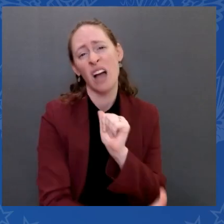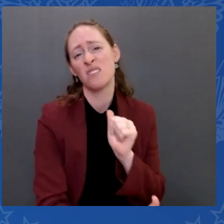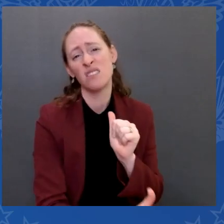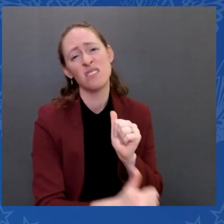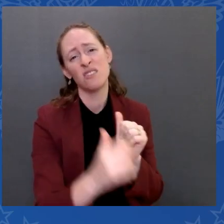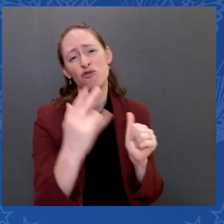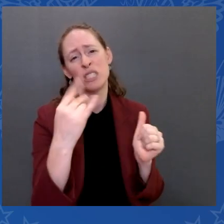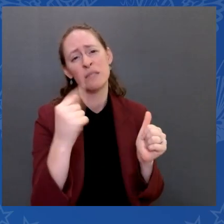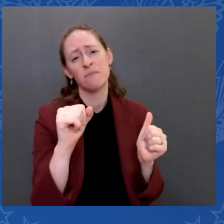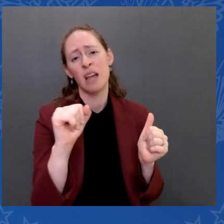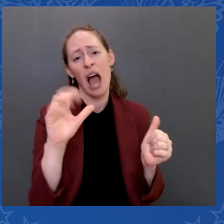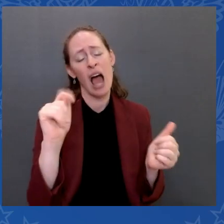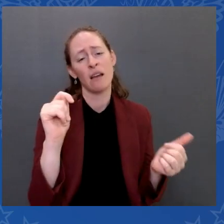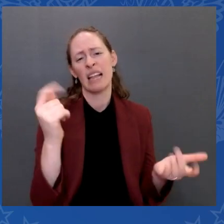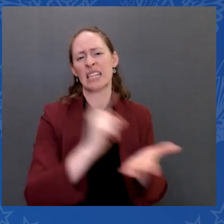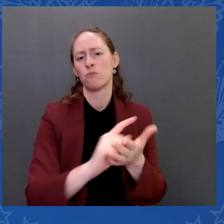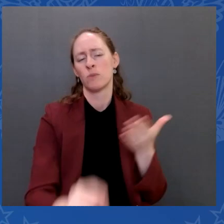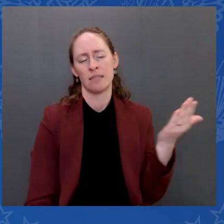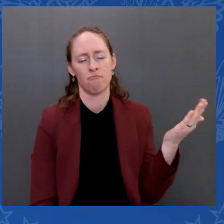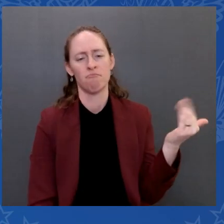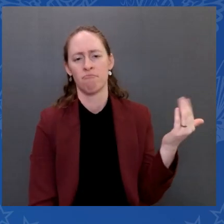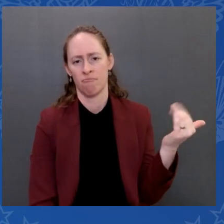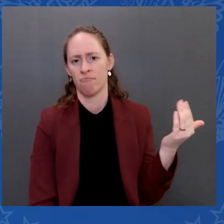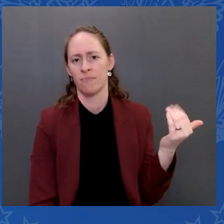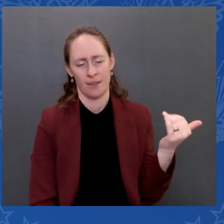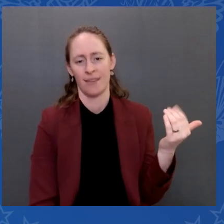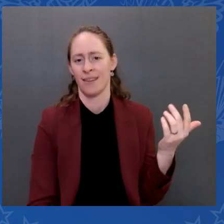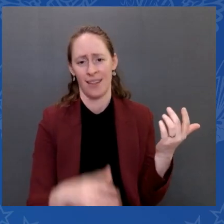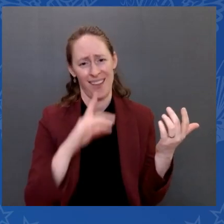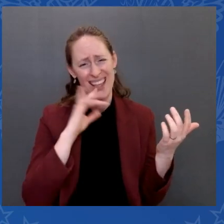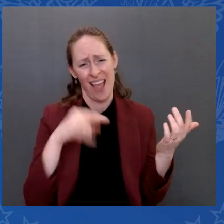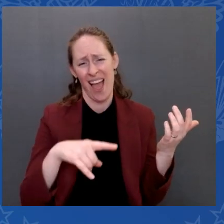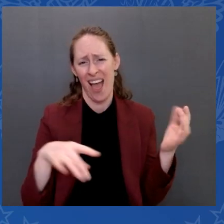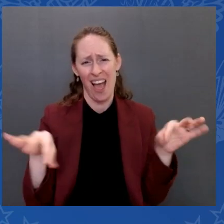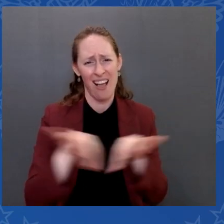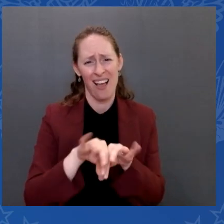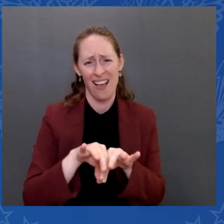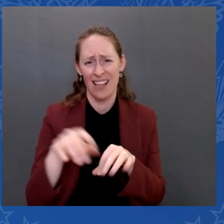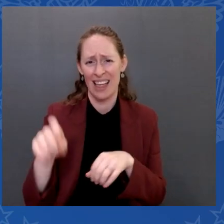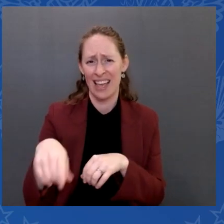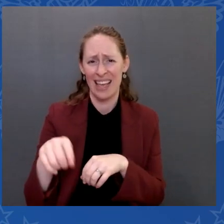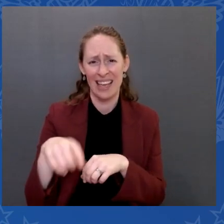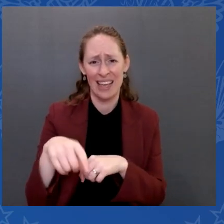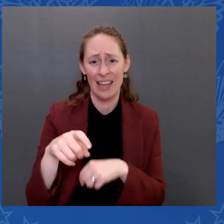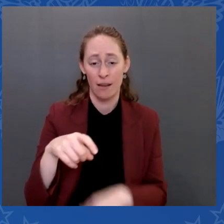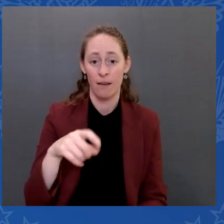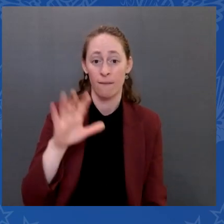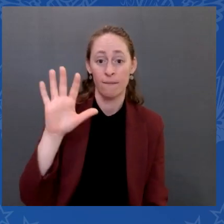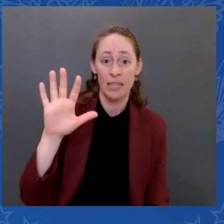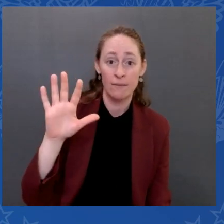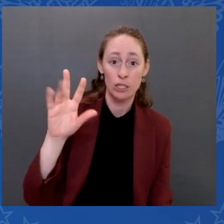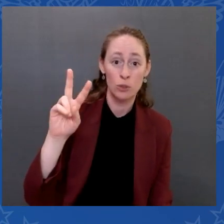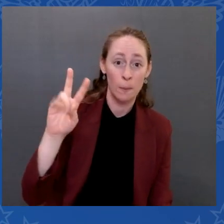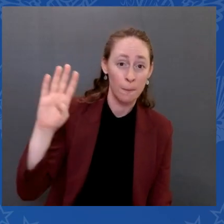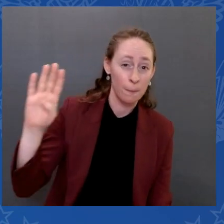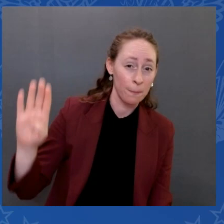You know, the CHIPS Act proposes a $52 billion investment in domestic semiconductor production,